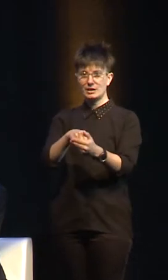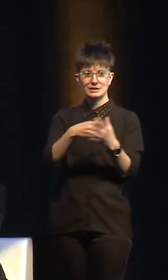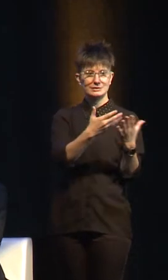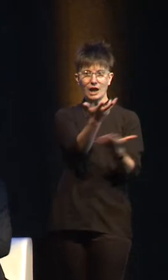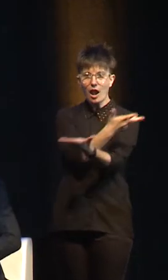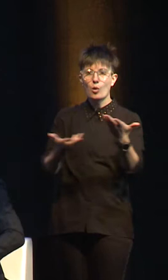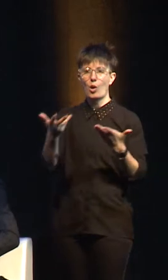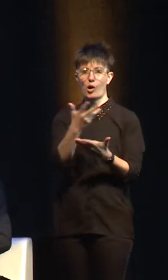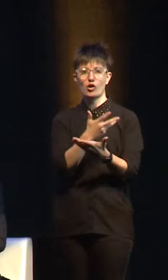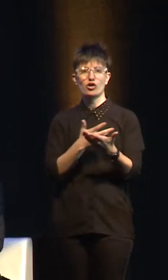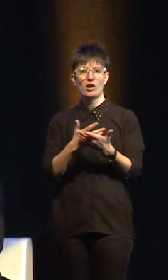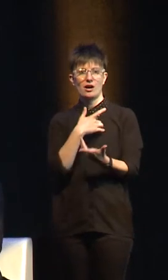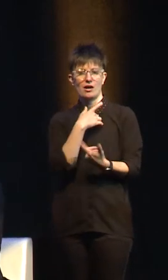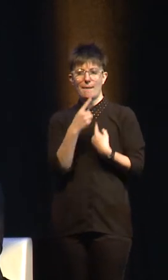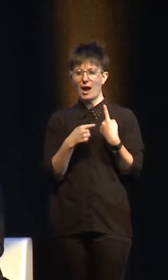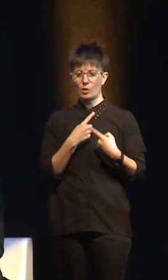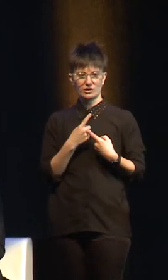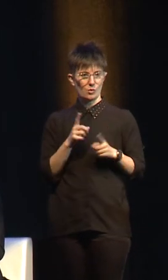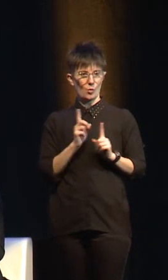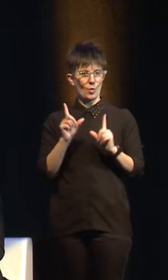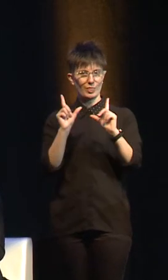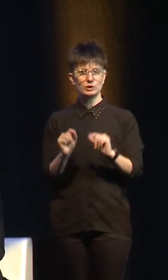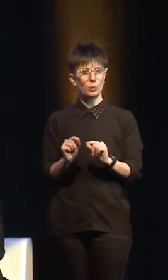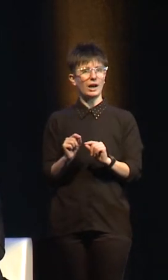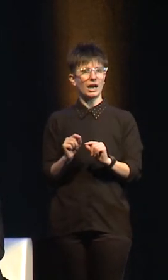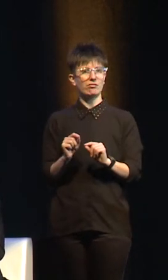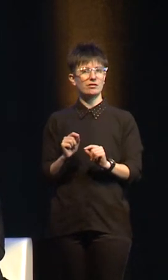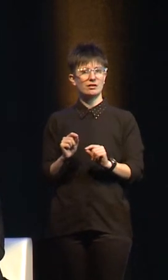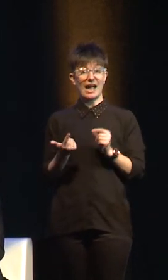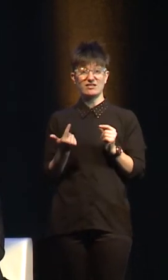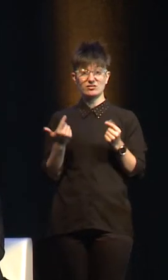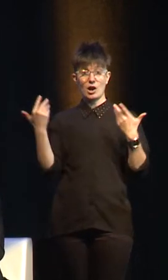about what they're doing. And at least opening the books at one level, you know and making